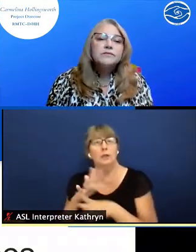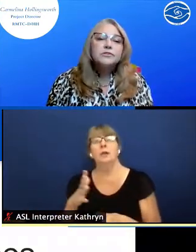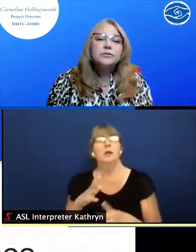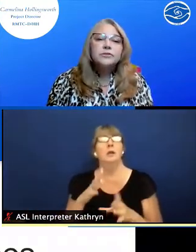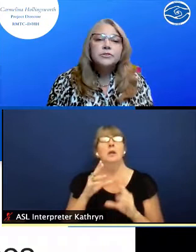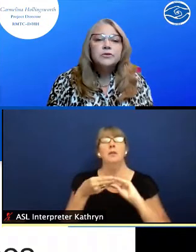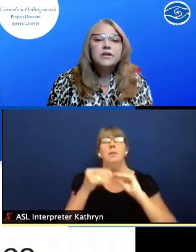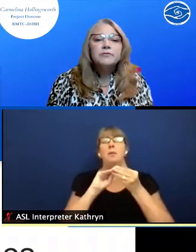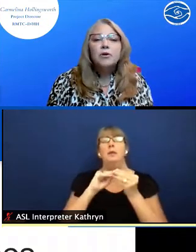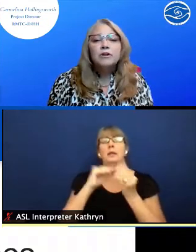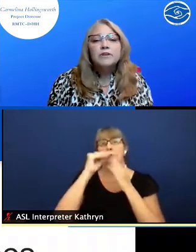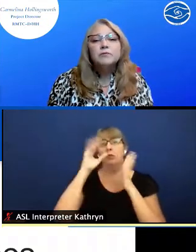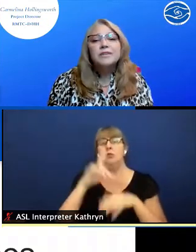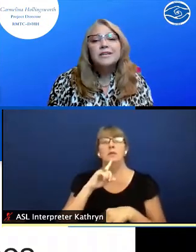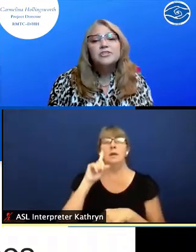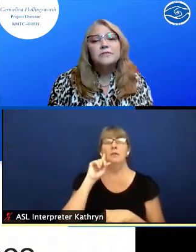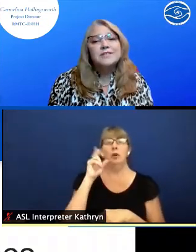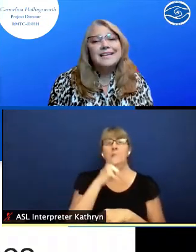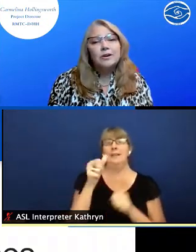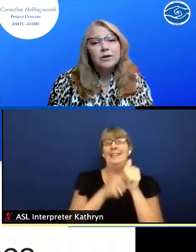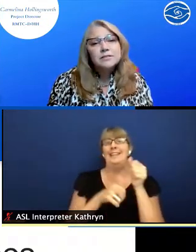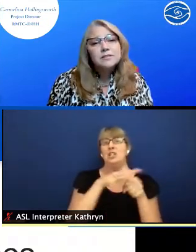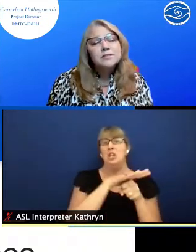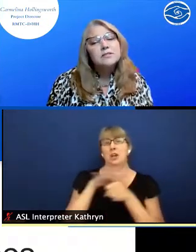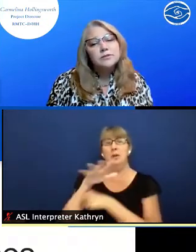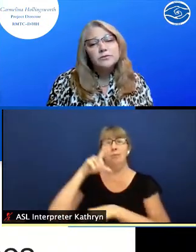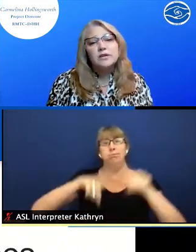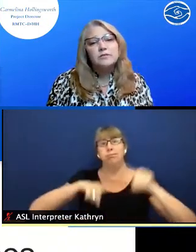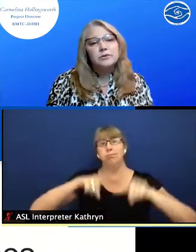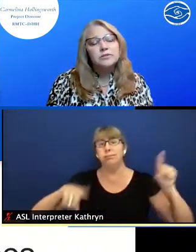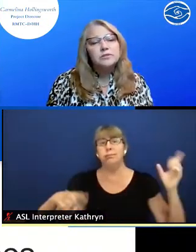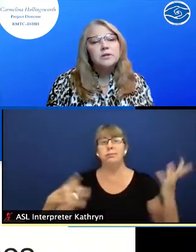students who are deaf or hard of hearing with each of these areas is also diverse.